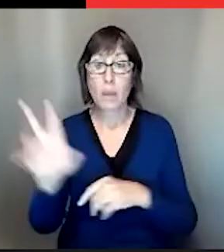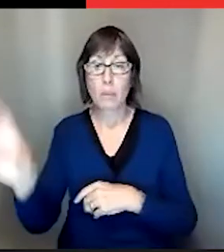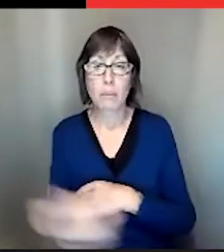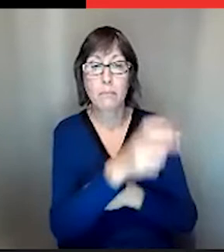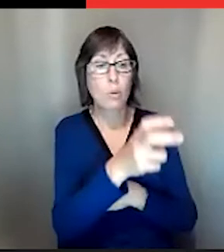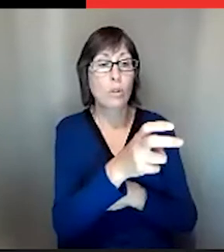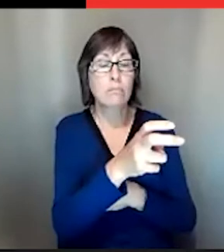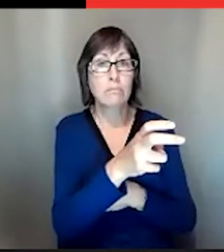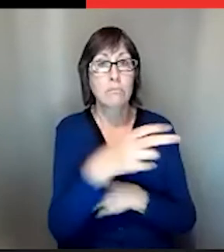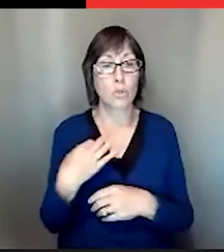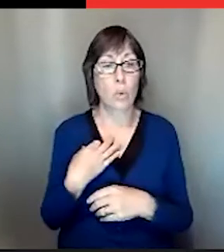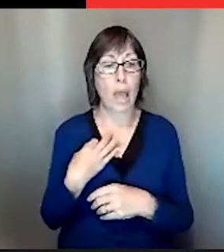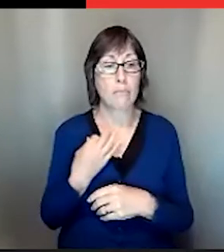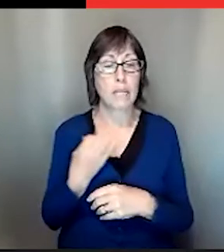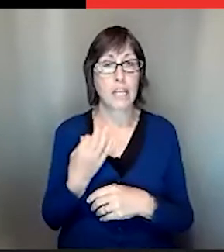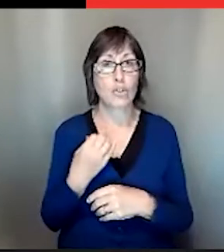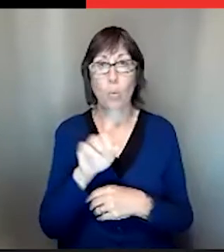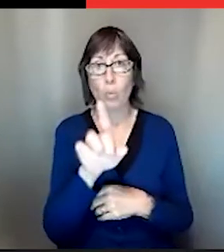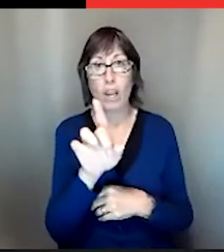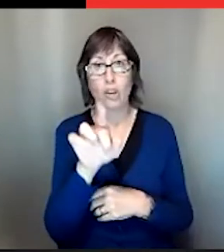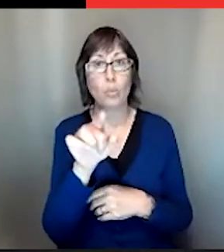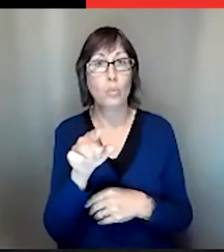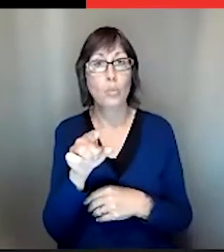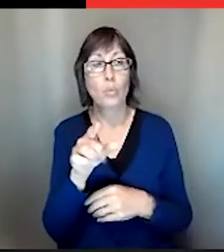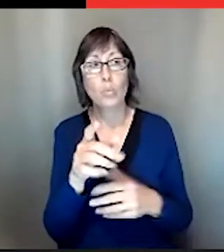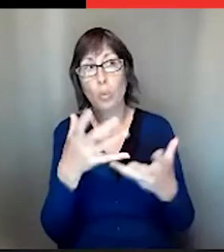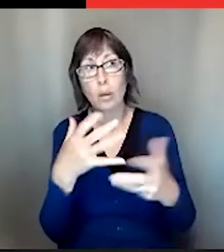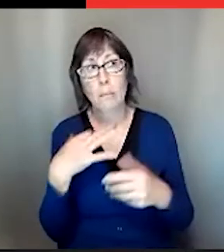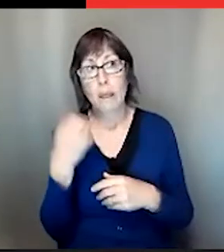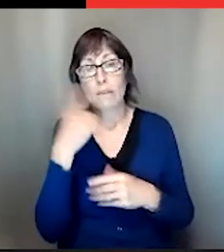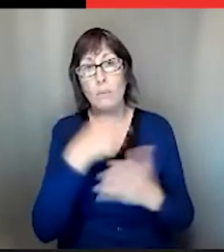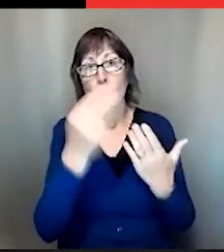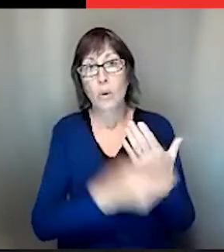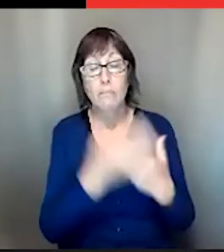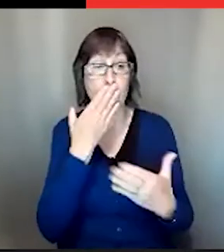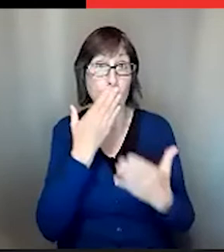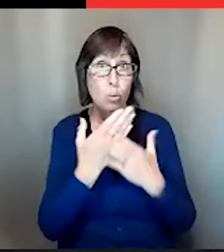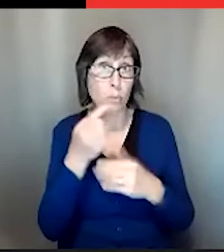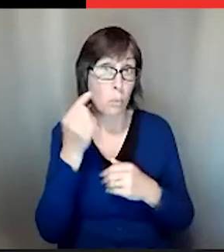when you’re applying for a program. The good thing with this is that if your resume